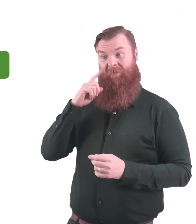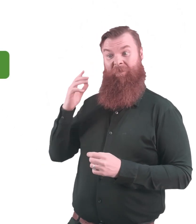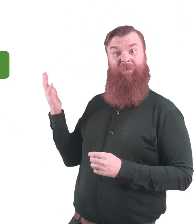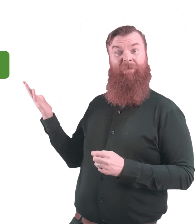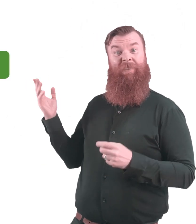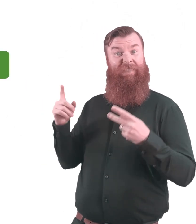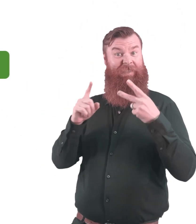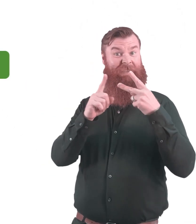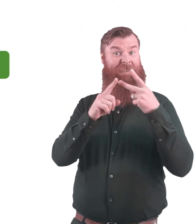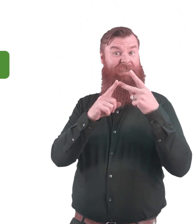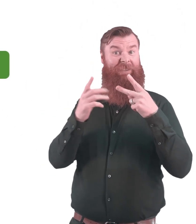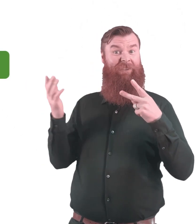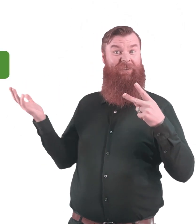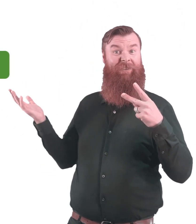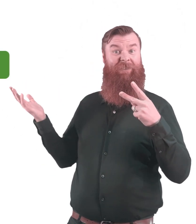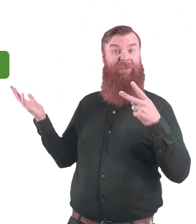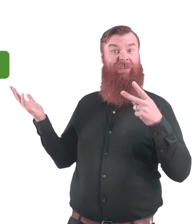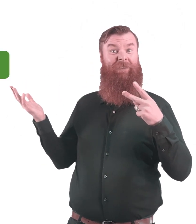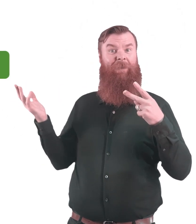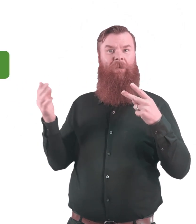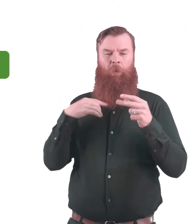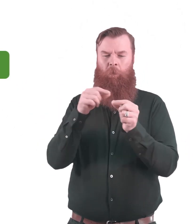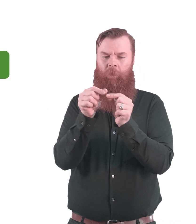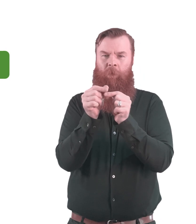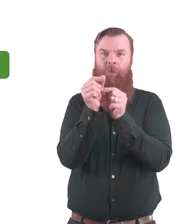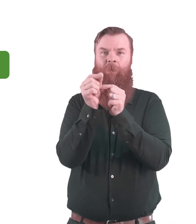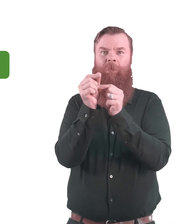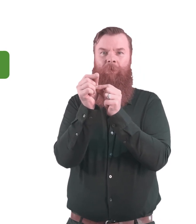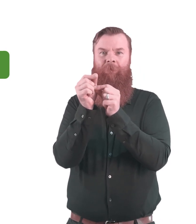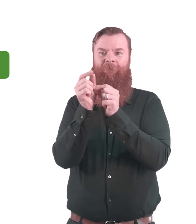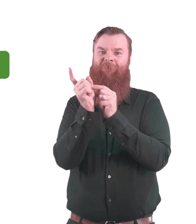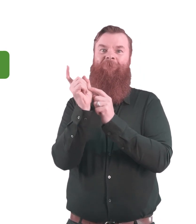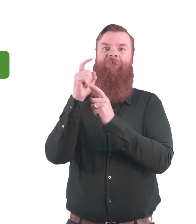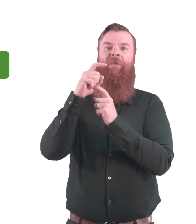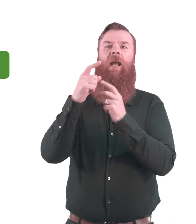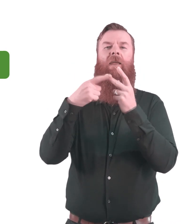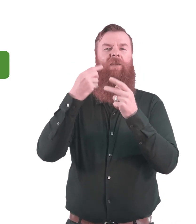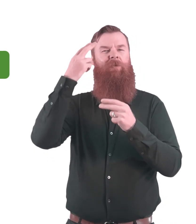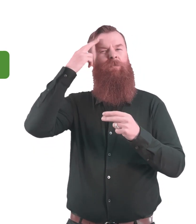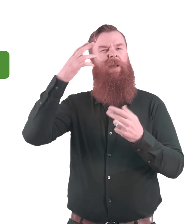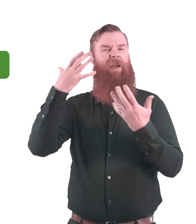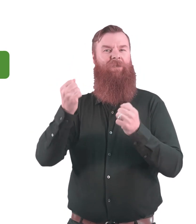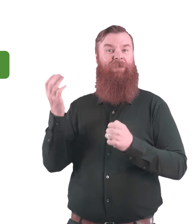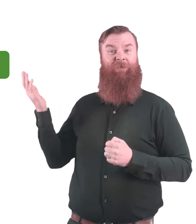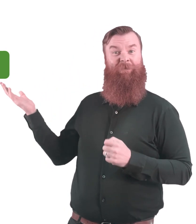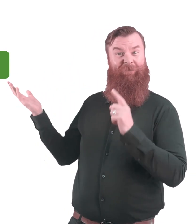Flossettes are another option to clean between teeth. They are also called ‘floss picks.’